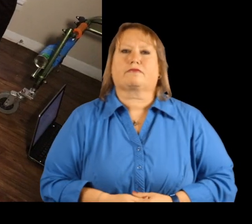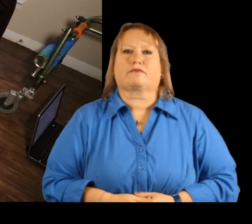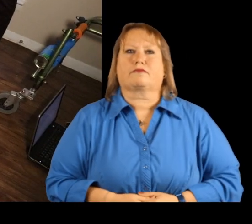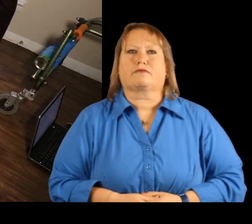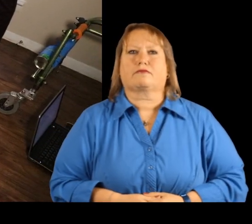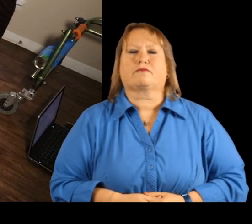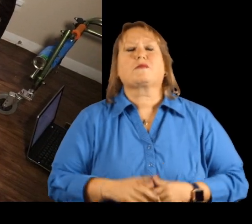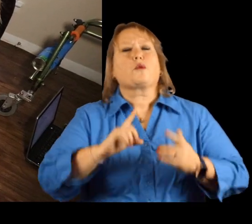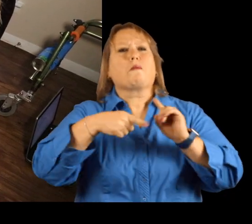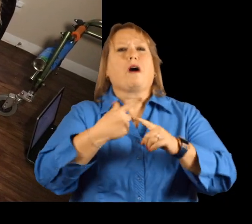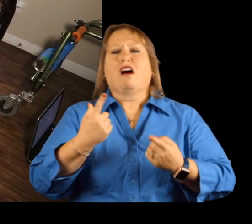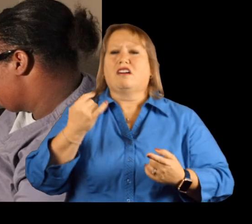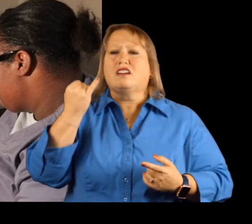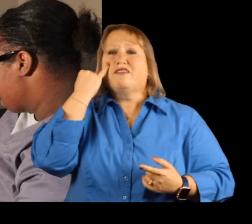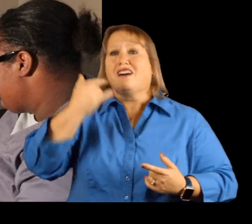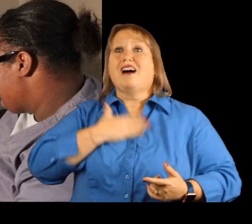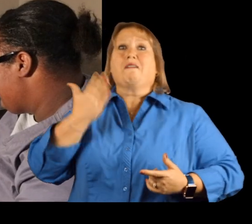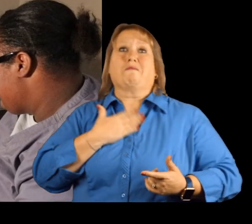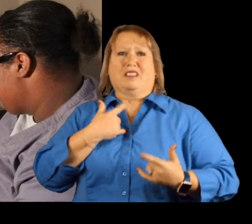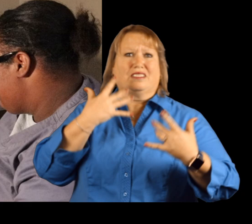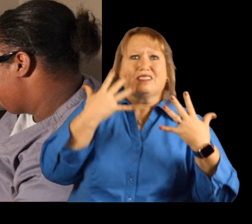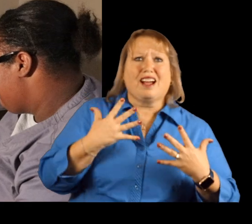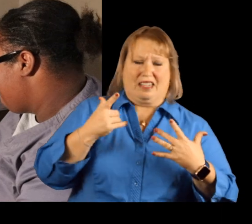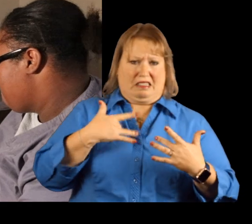How about feelings of pleasure or displeasure? Does he vocalize that?